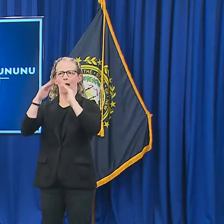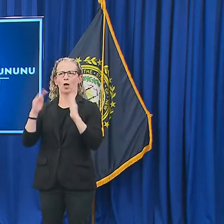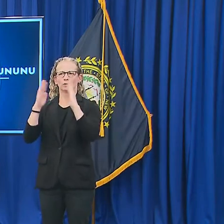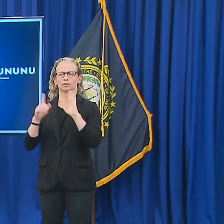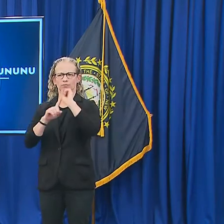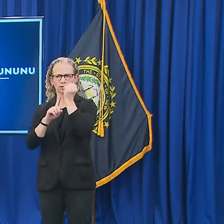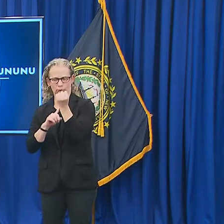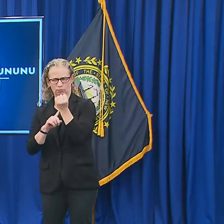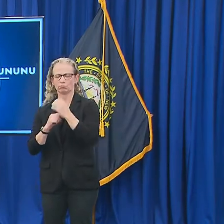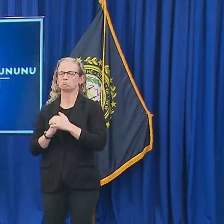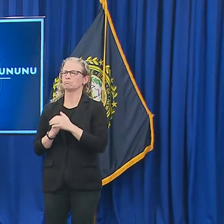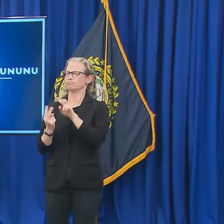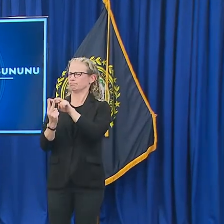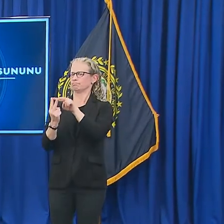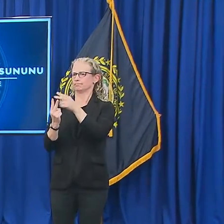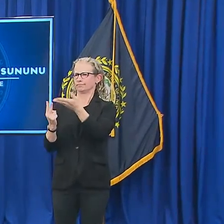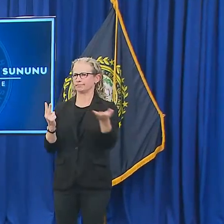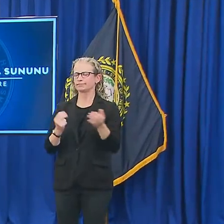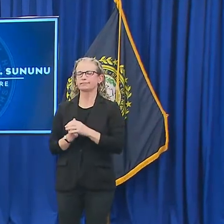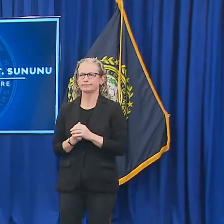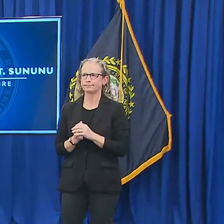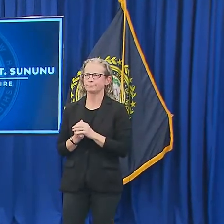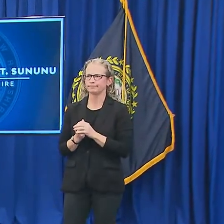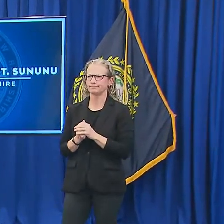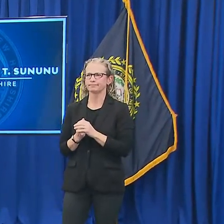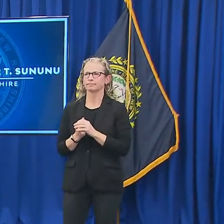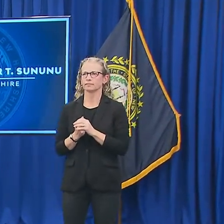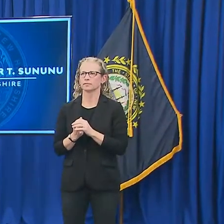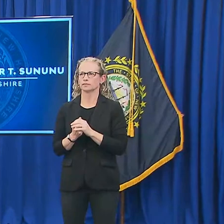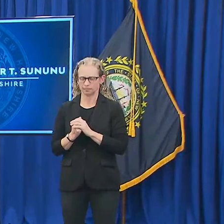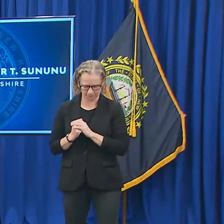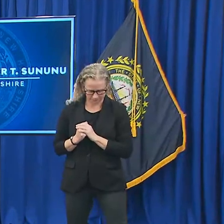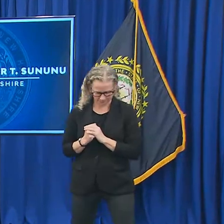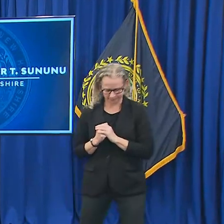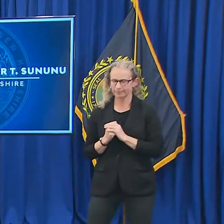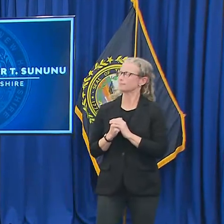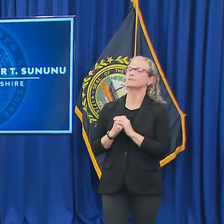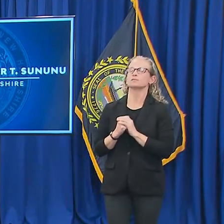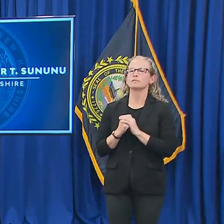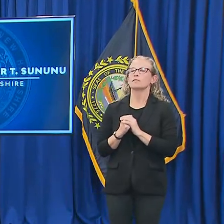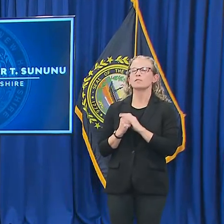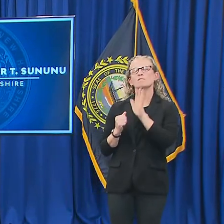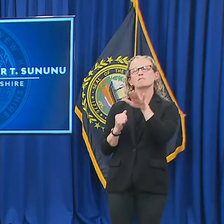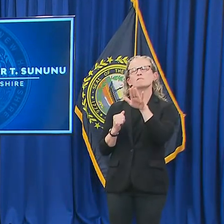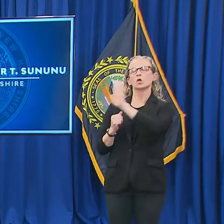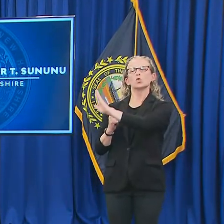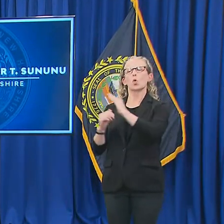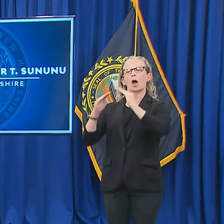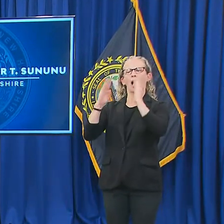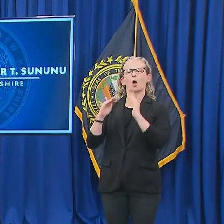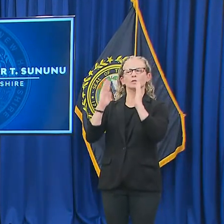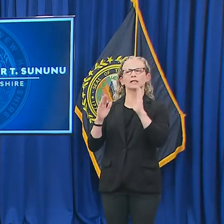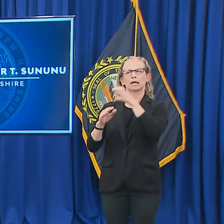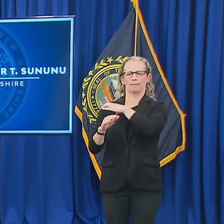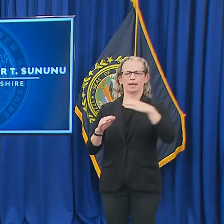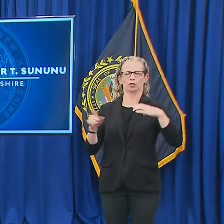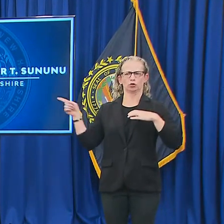Now in the States or twenty five thousand dollars. You could almost build that the permanent something